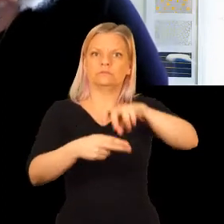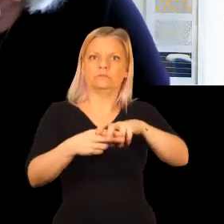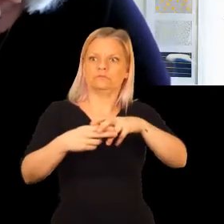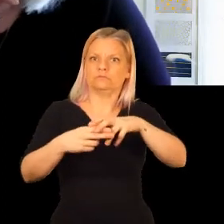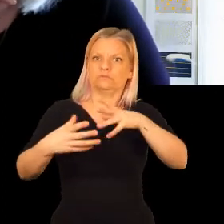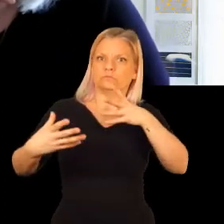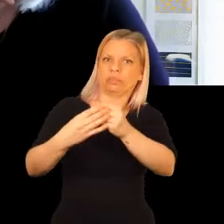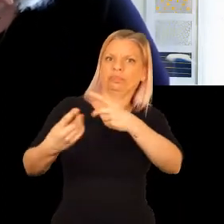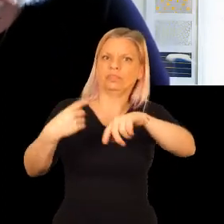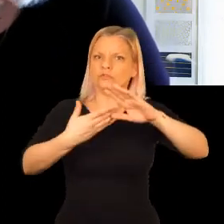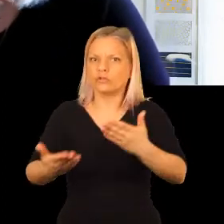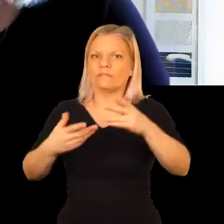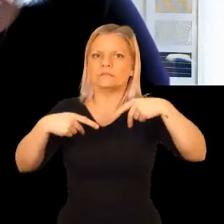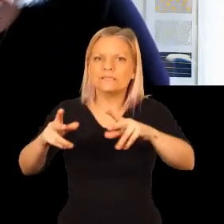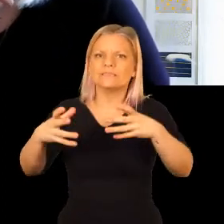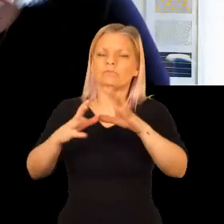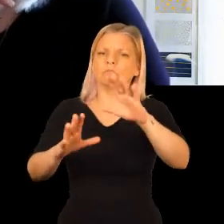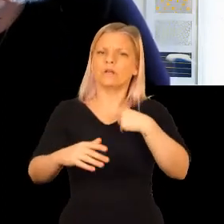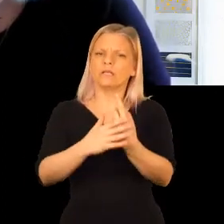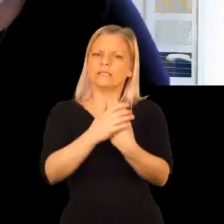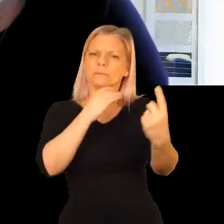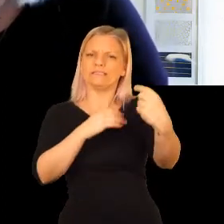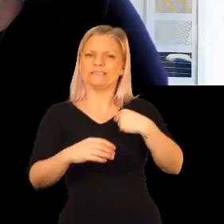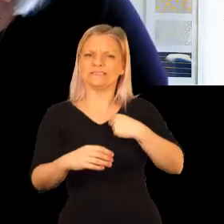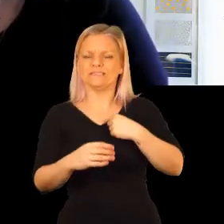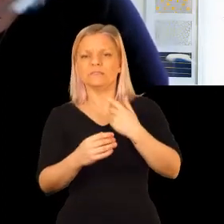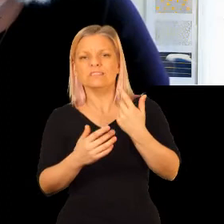i appreciate the fact that i don't sit within services or systems i'm just an independent